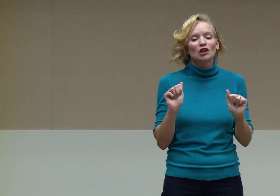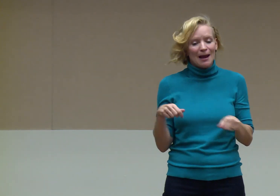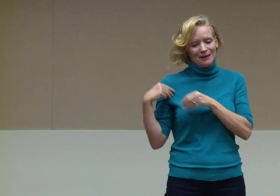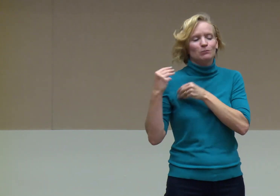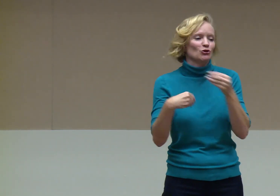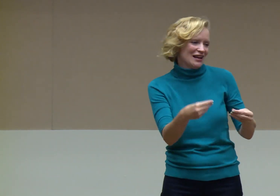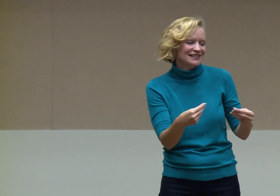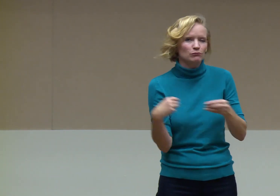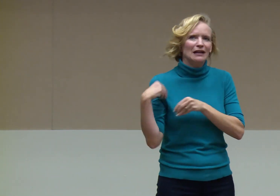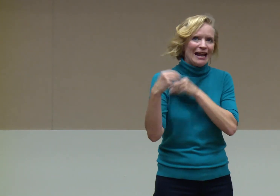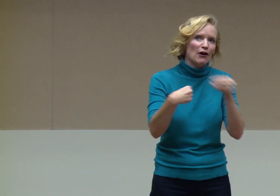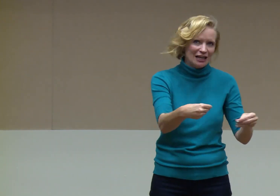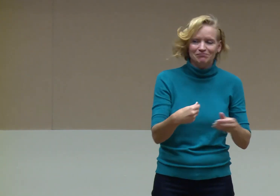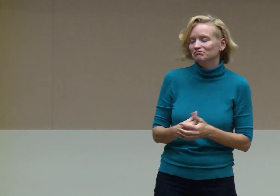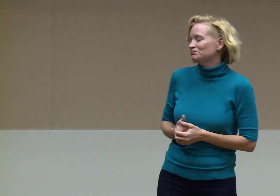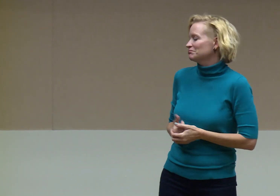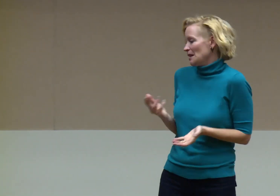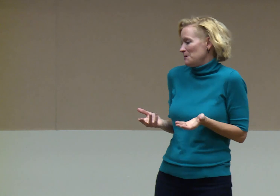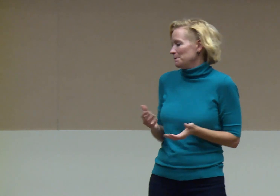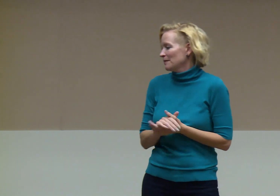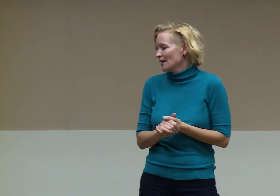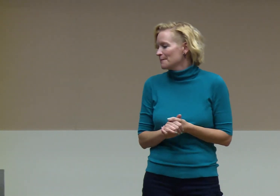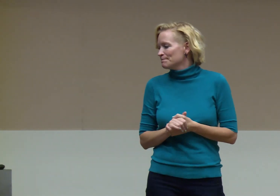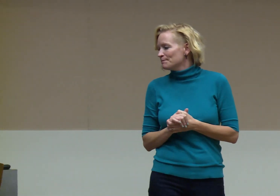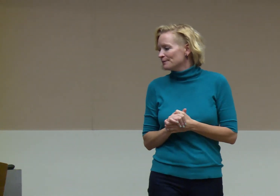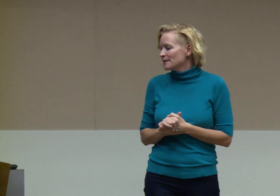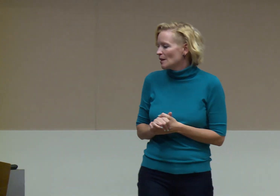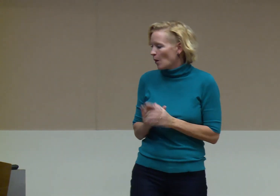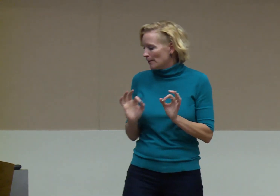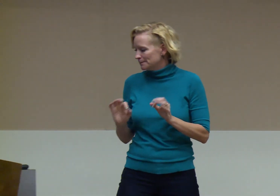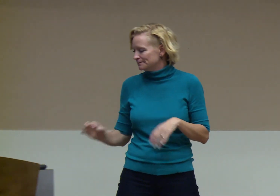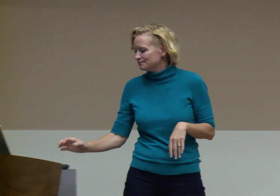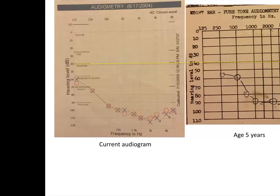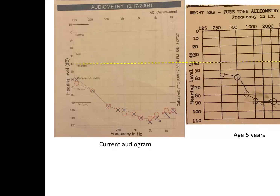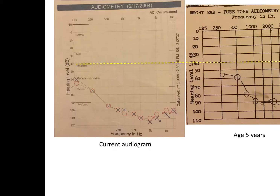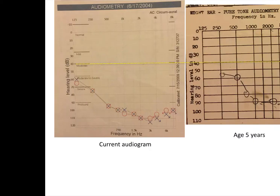Maybe it was a progressive loss, which could have been passed on through my family.